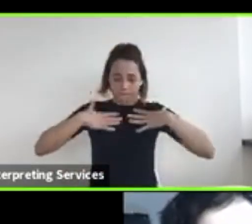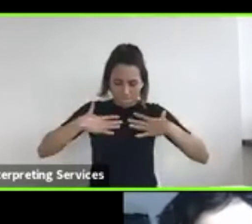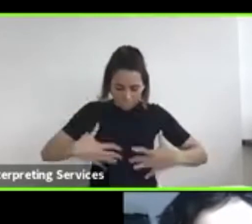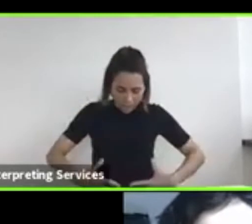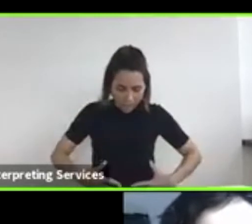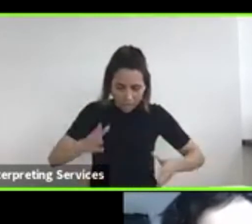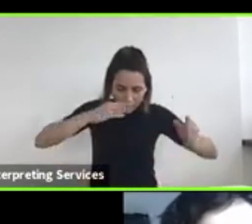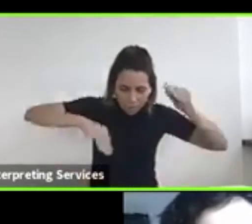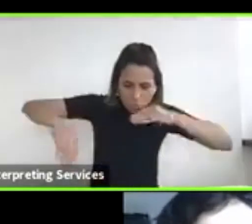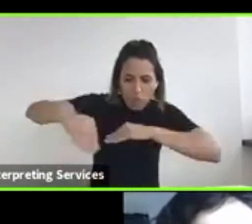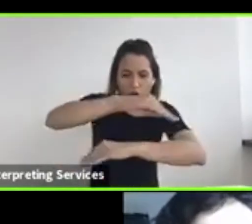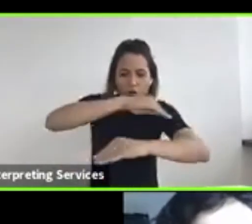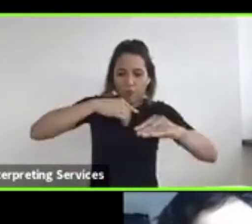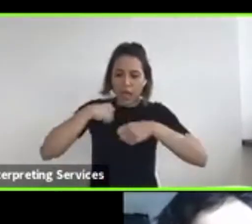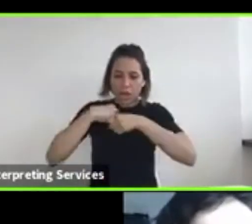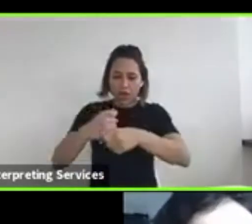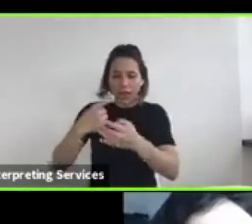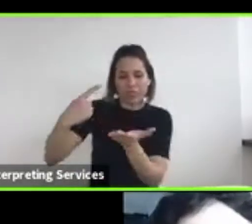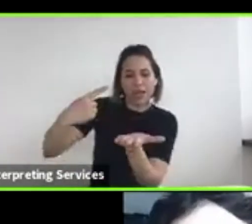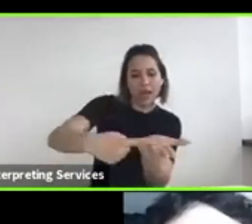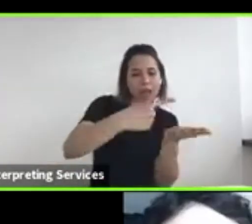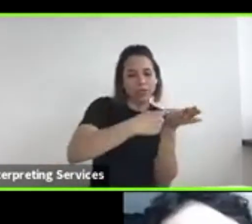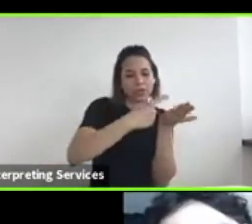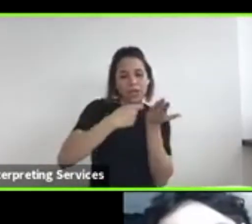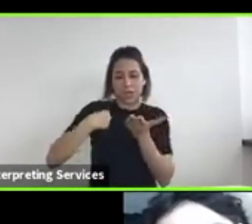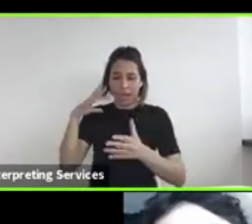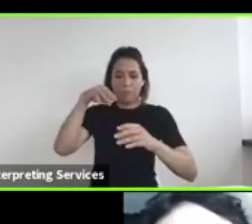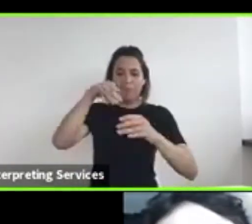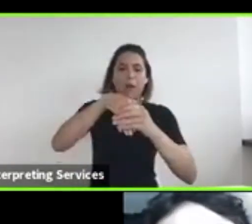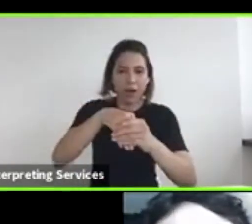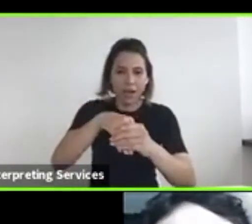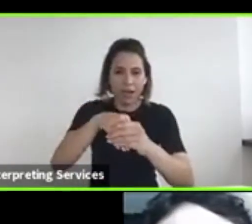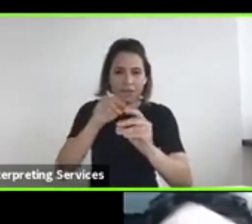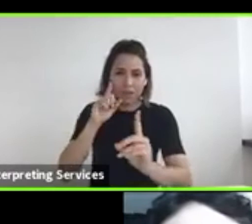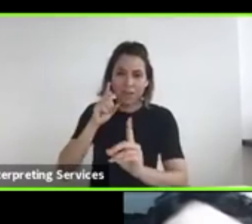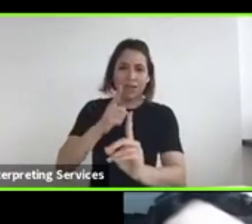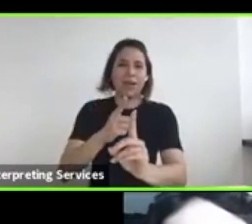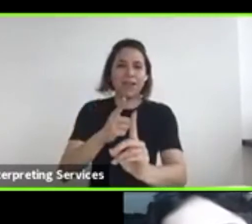THE CONVERSATIONS THAT I'M PART OF -- CAN BE PART OF THIS, NEW WORLDING -- I WOULD SAY,